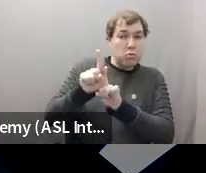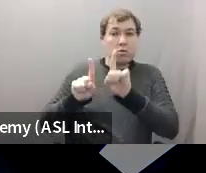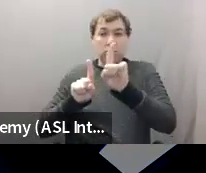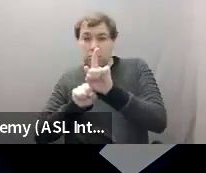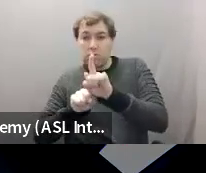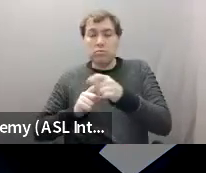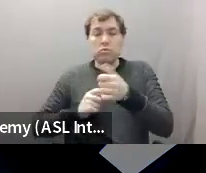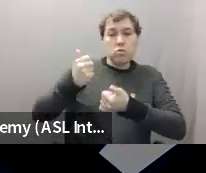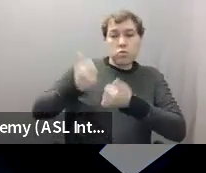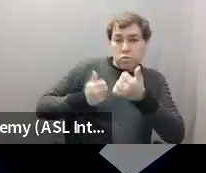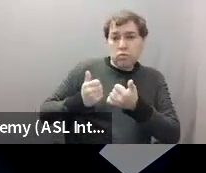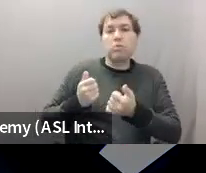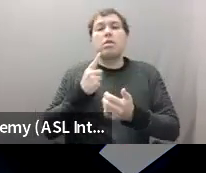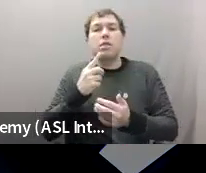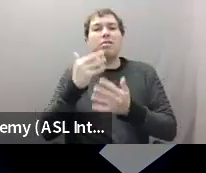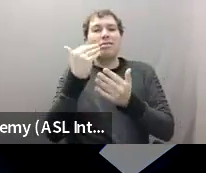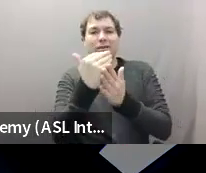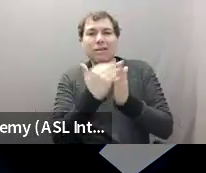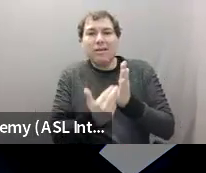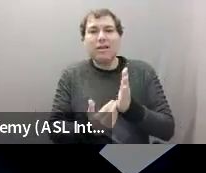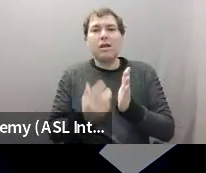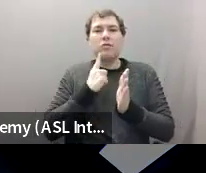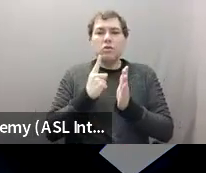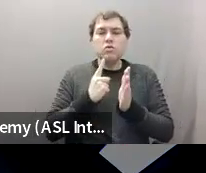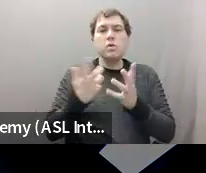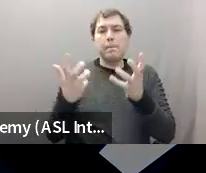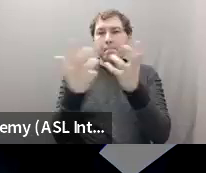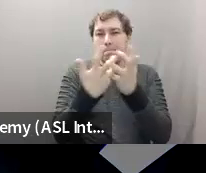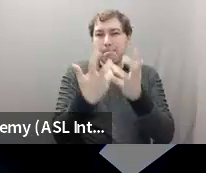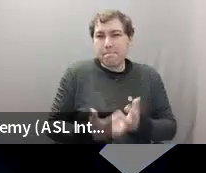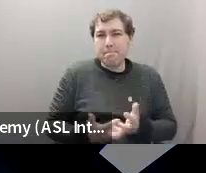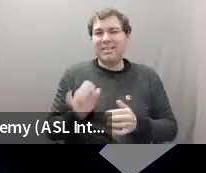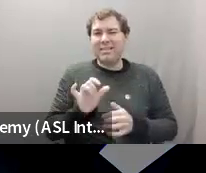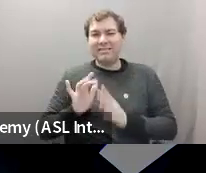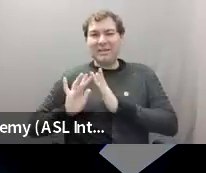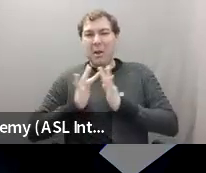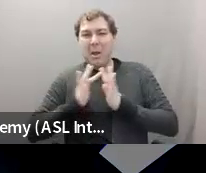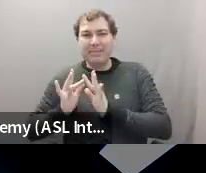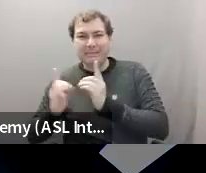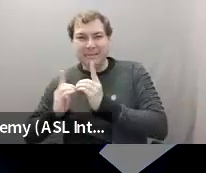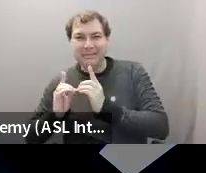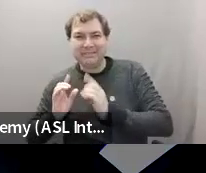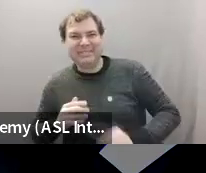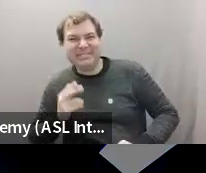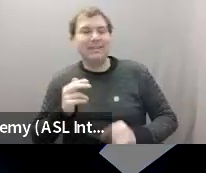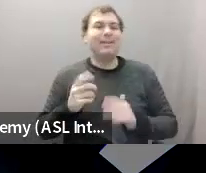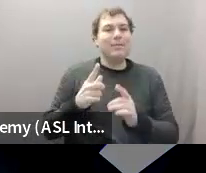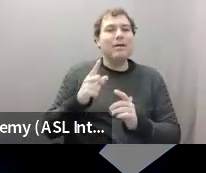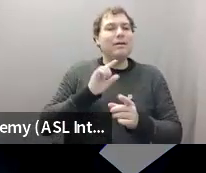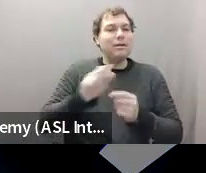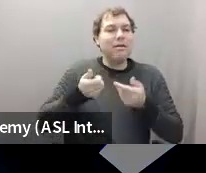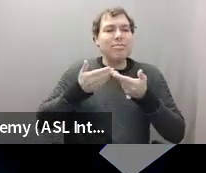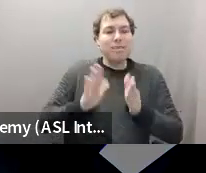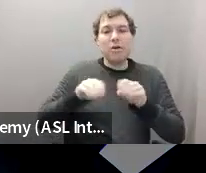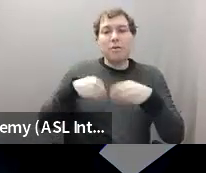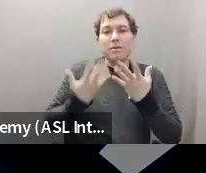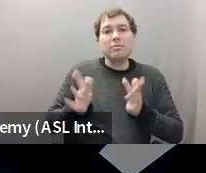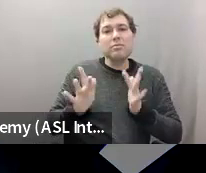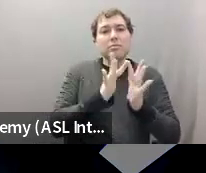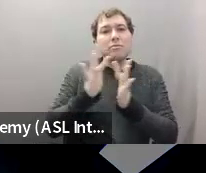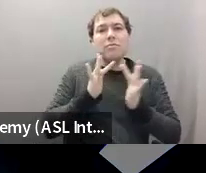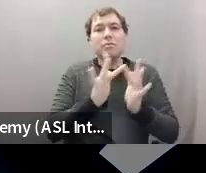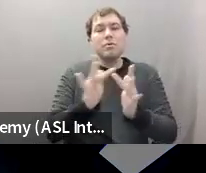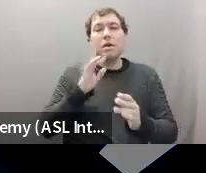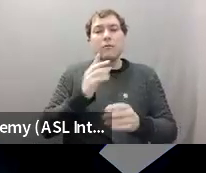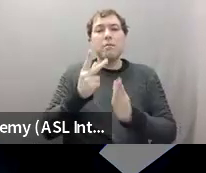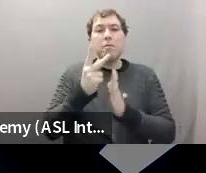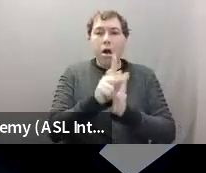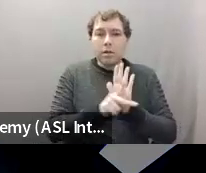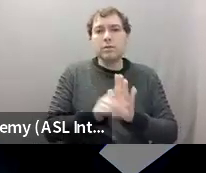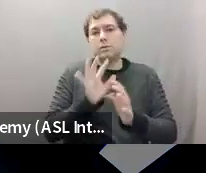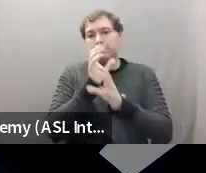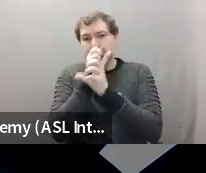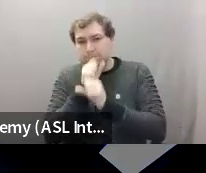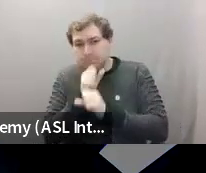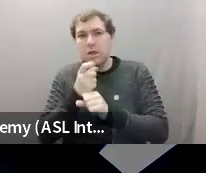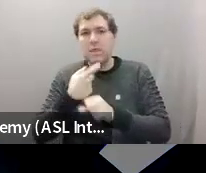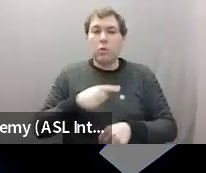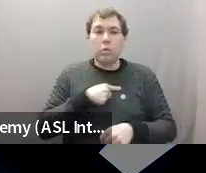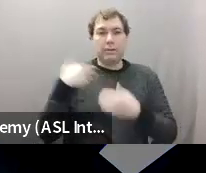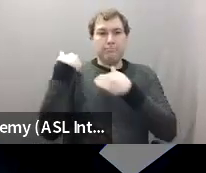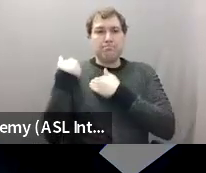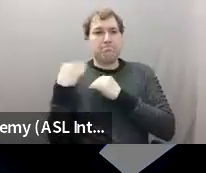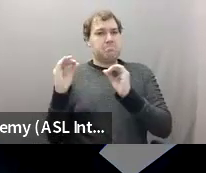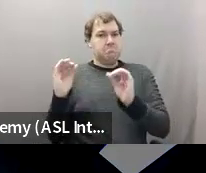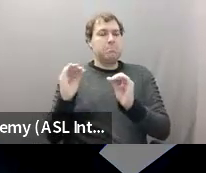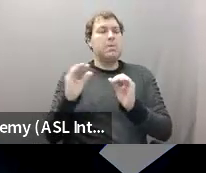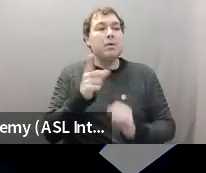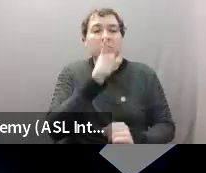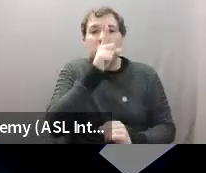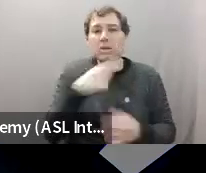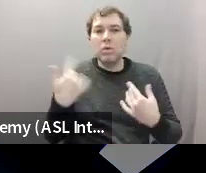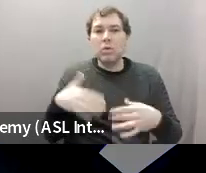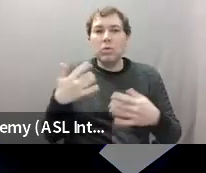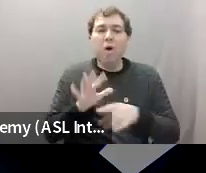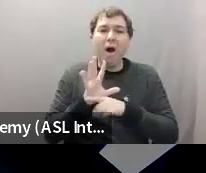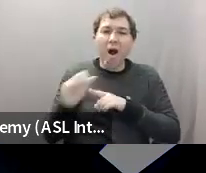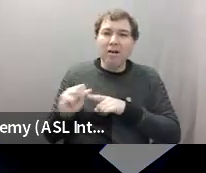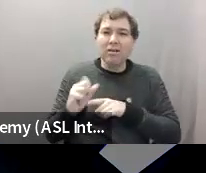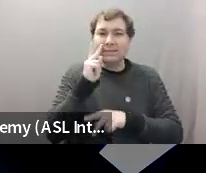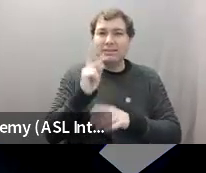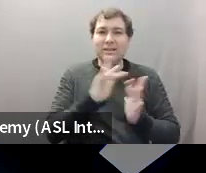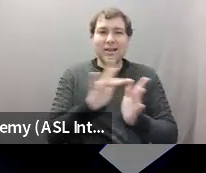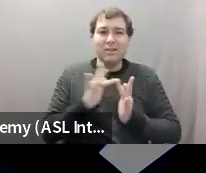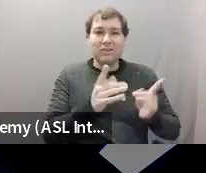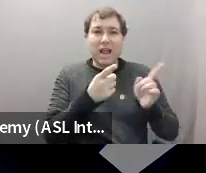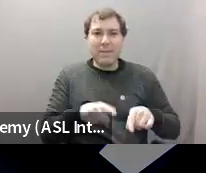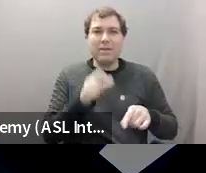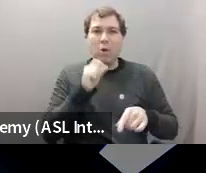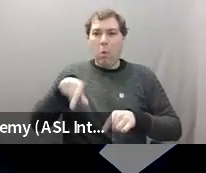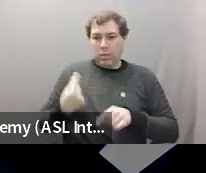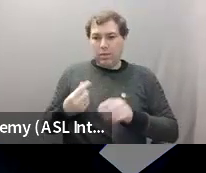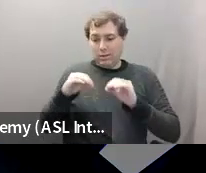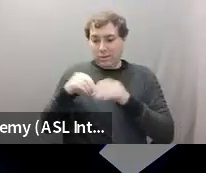Cassidy Thorne: And then through that list we kind of do a little matchmaking online dating style and allow people to connect. We had to set up a lot of policies on confidentiality that we take no liability. But it's been really awesome to see connection happen outside of the organization independently.